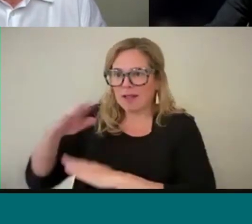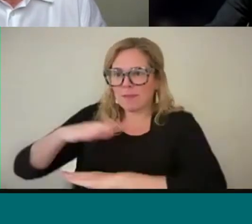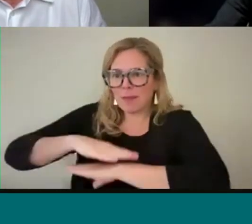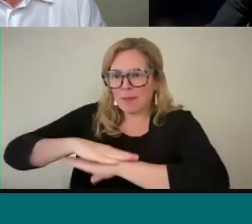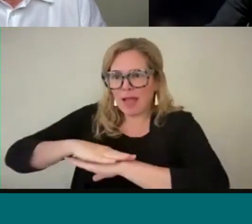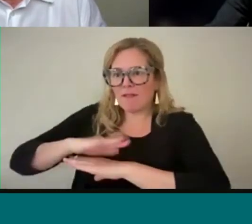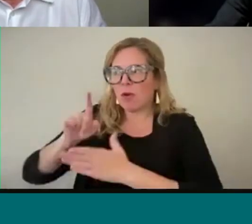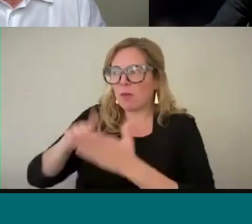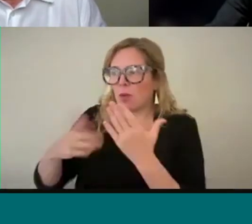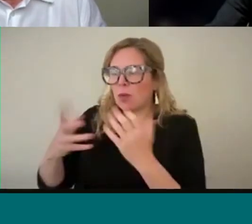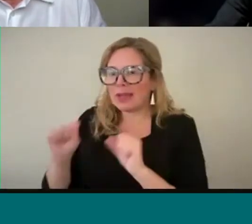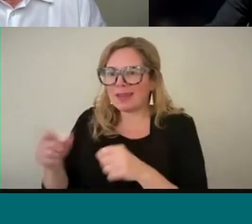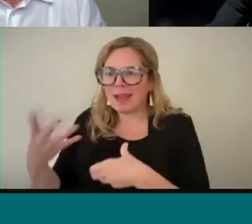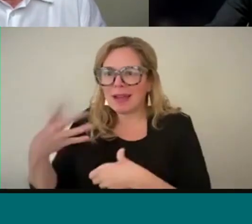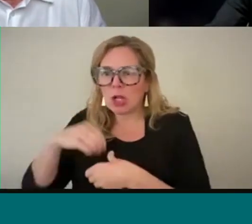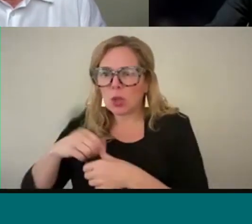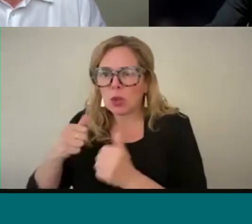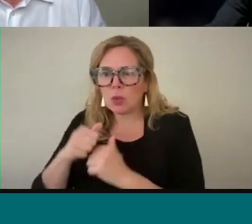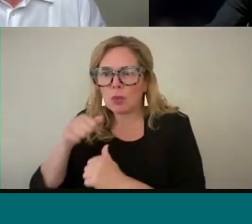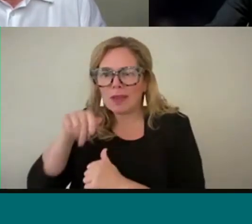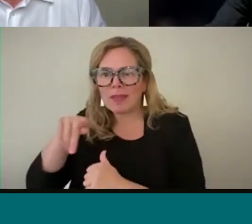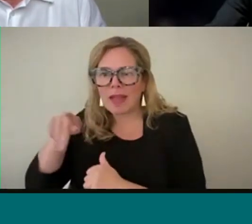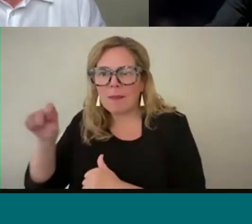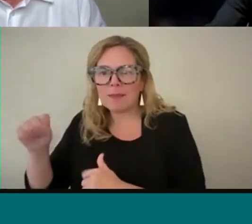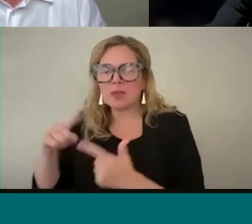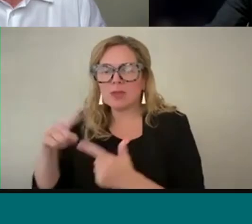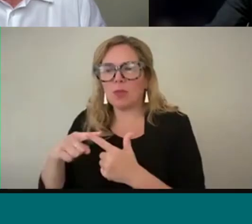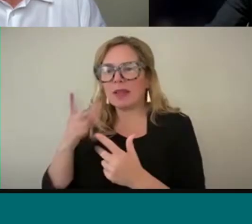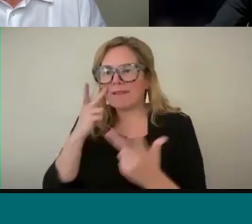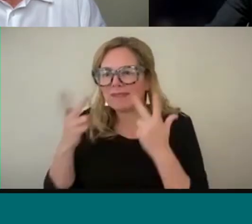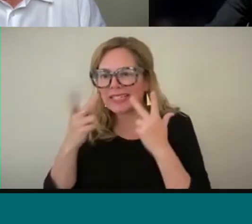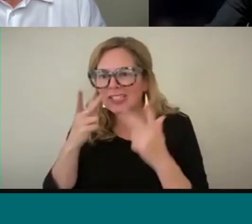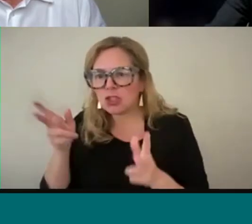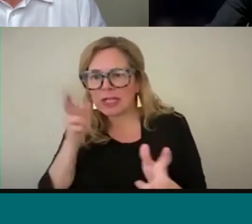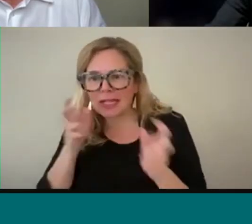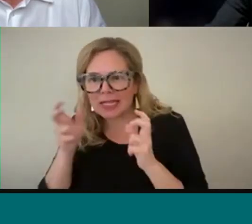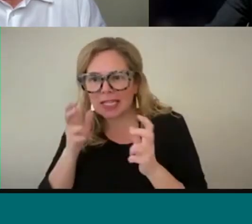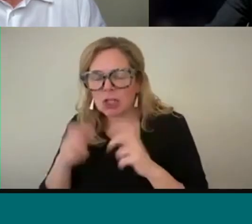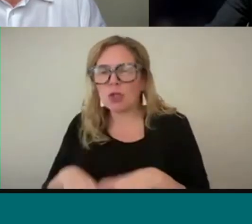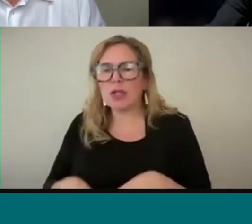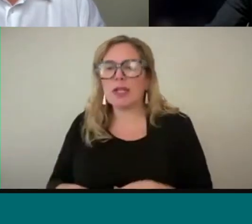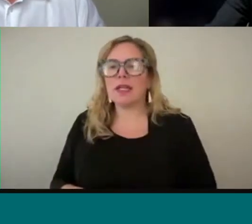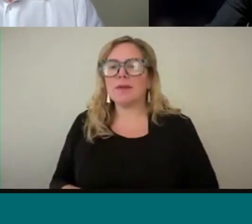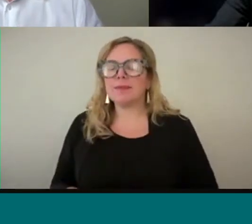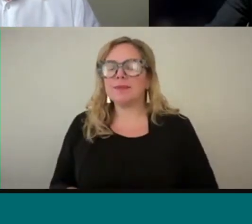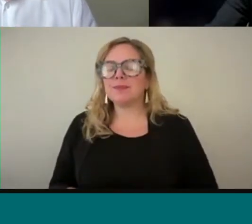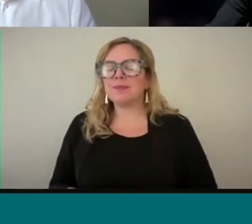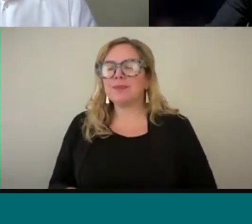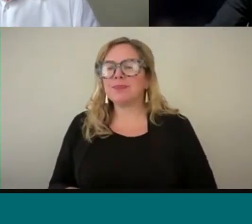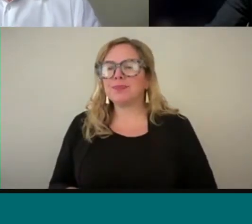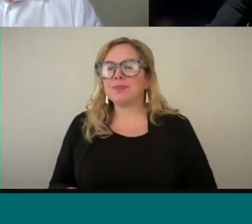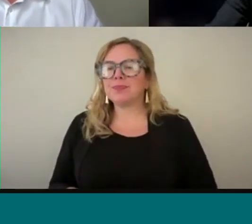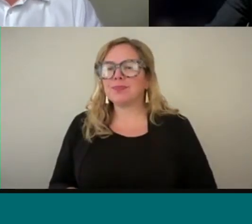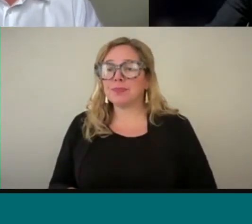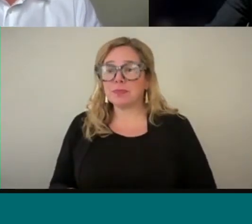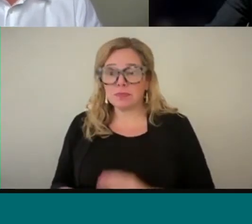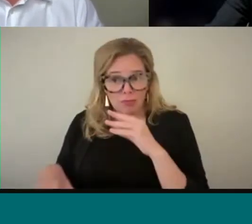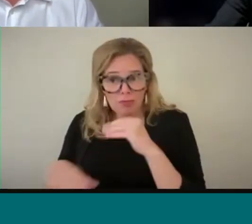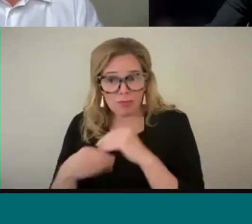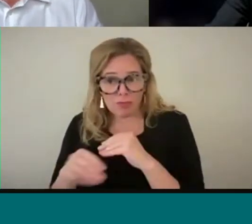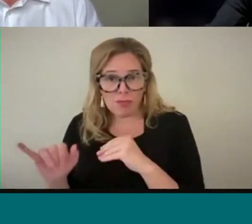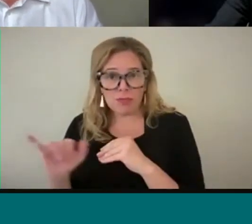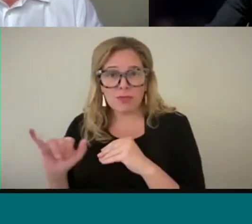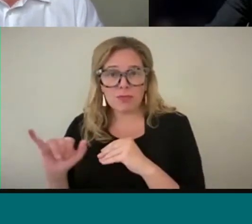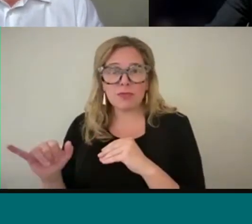and mobility and cognition. Additionally and critically important, we work to empower users